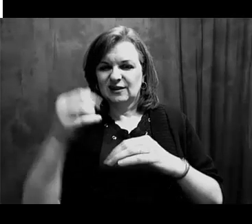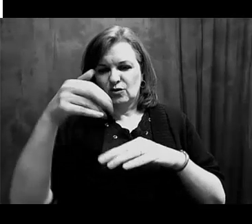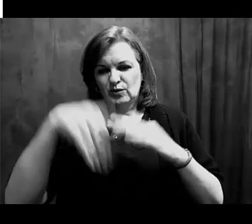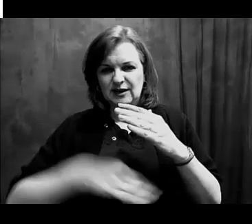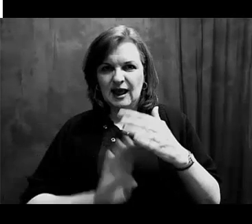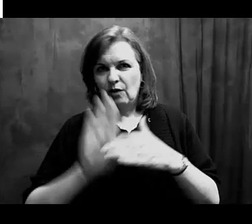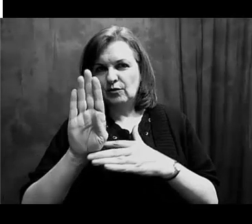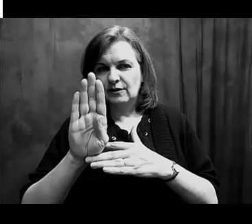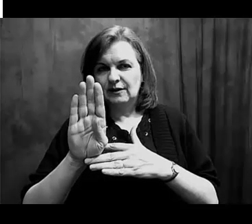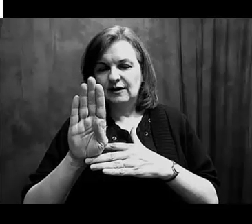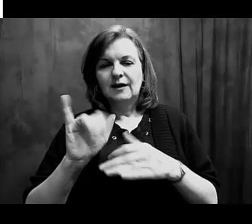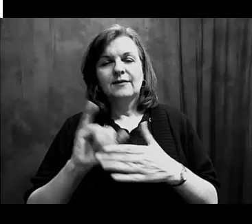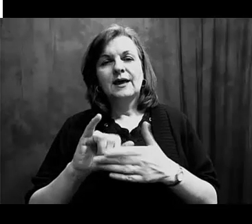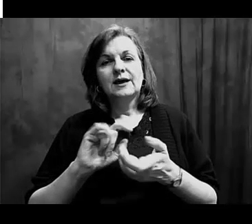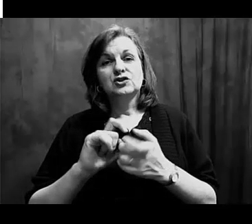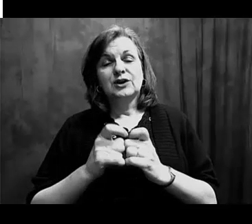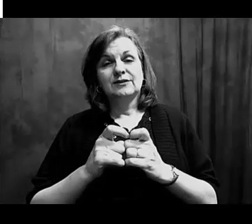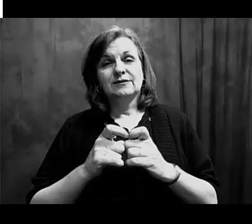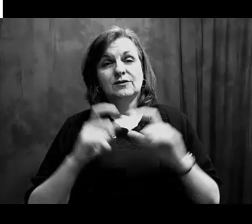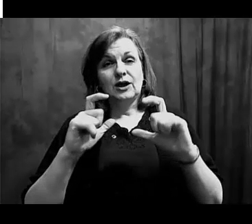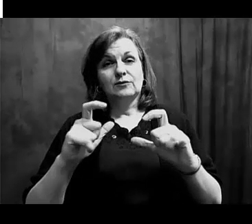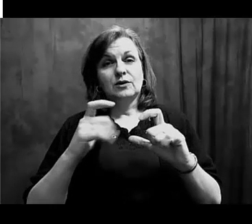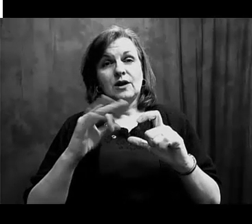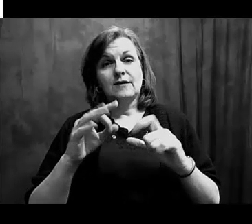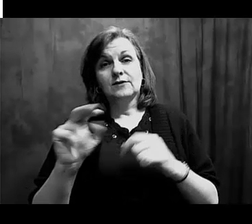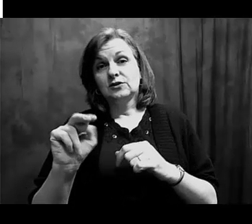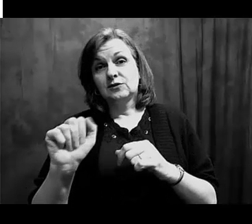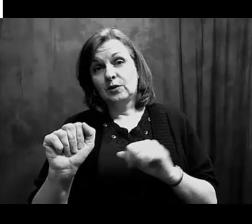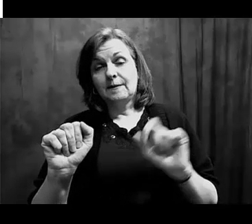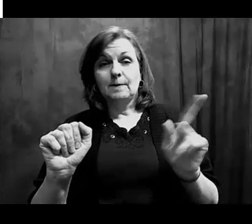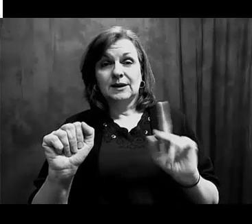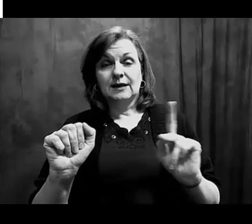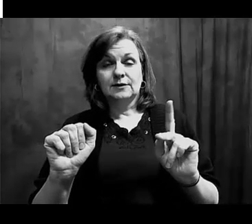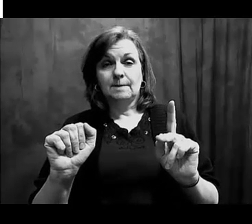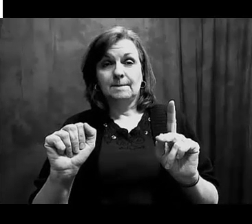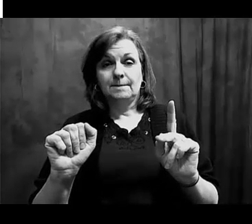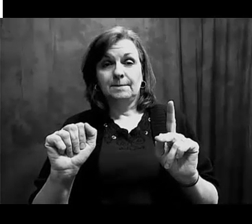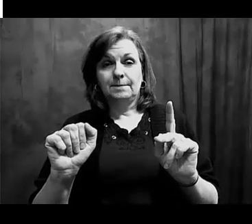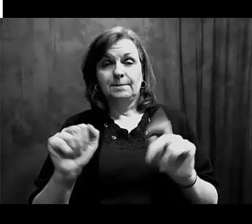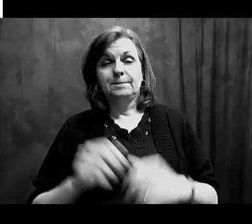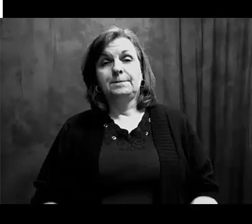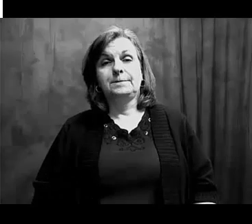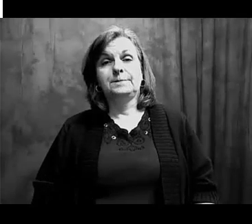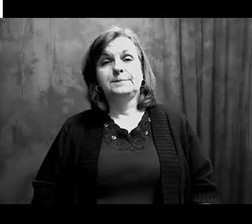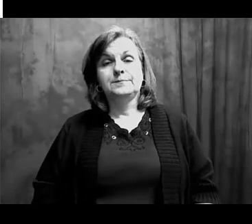the sodium and potassium concentrations